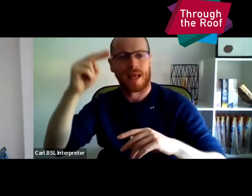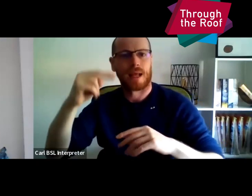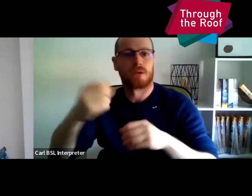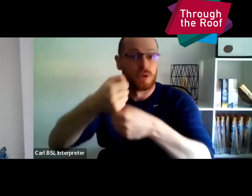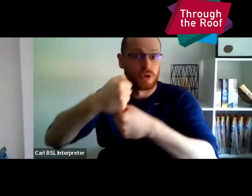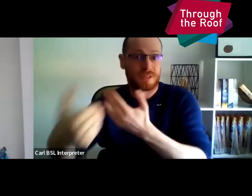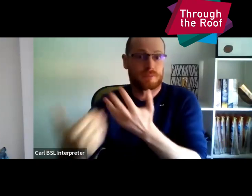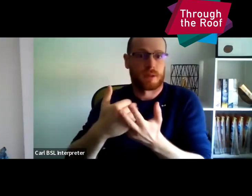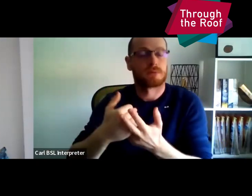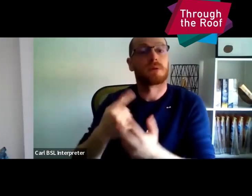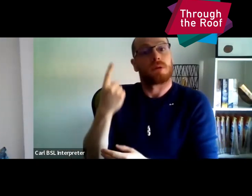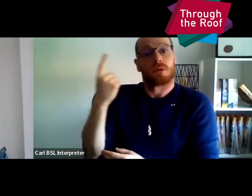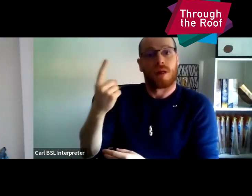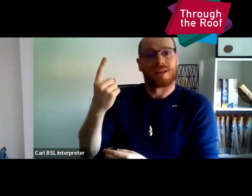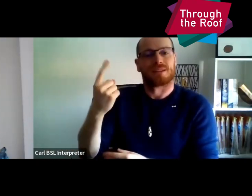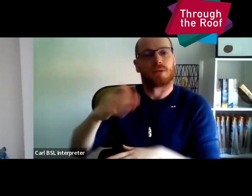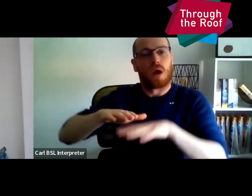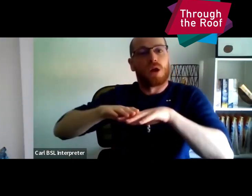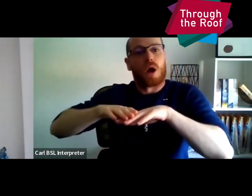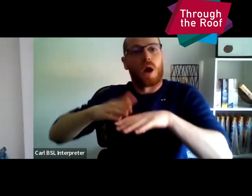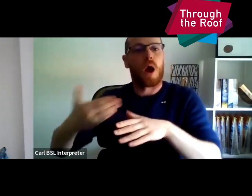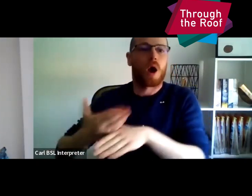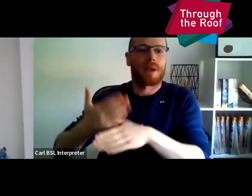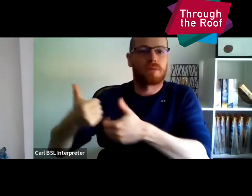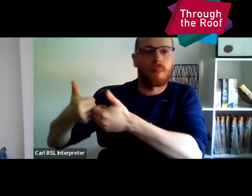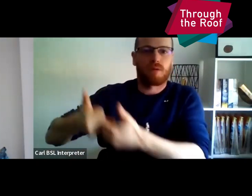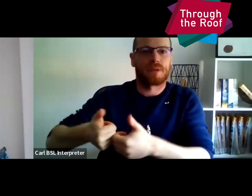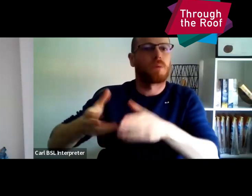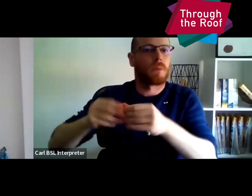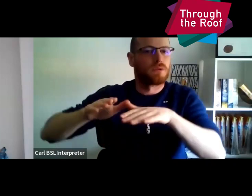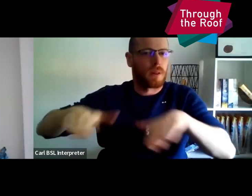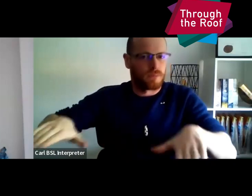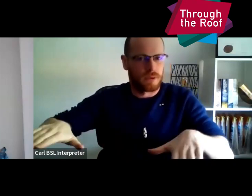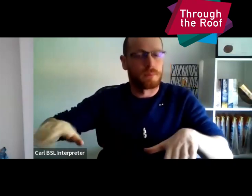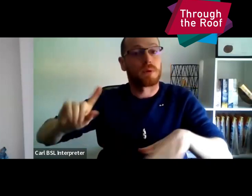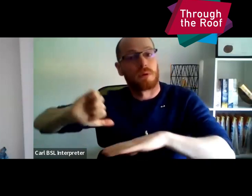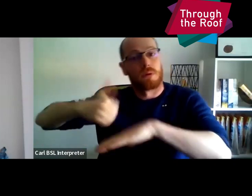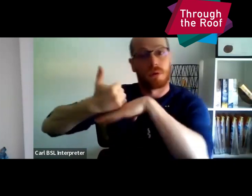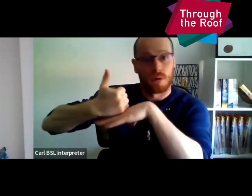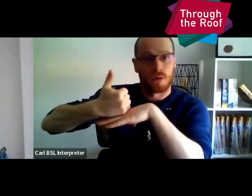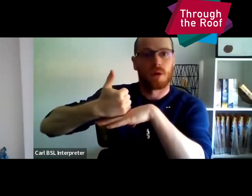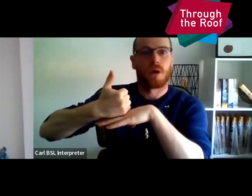occupational therapist, she's the founder and chief executive of the charity Growing Hope.